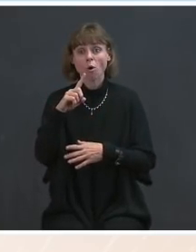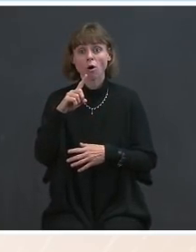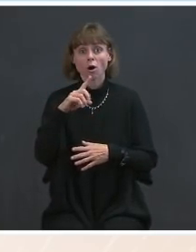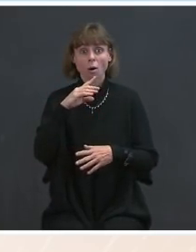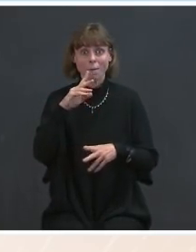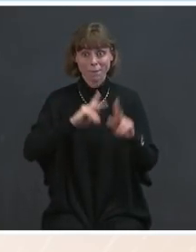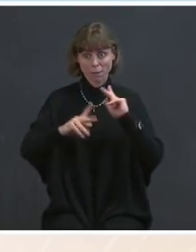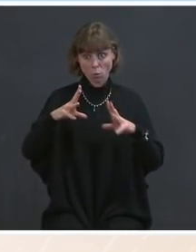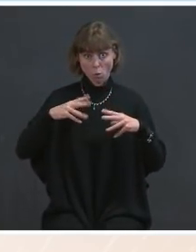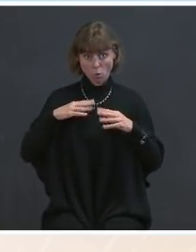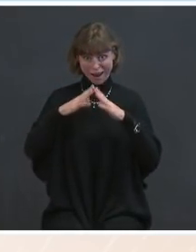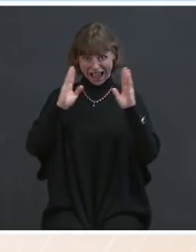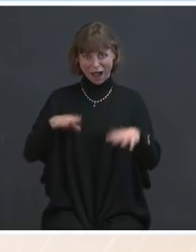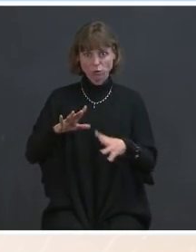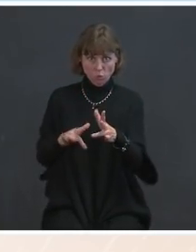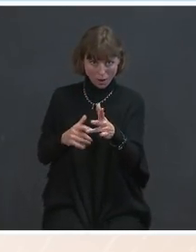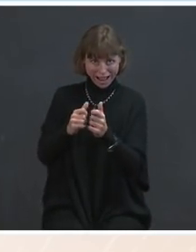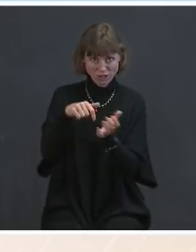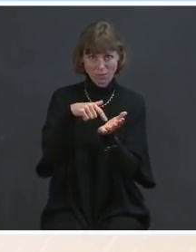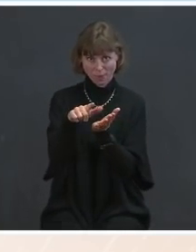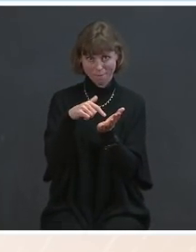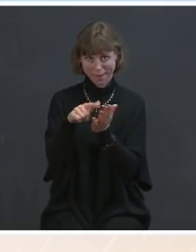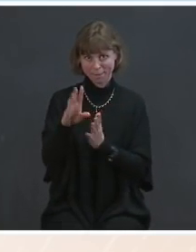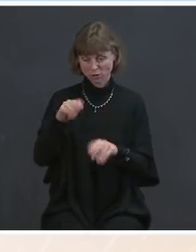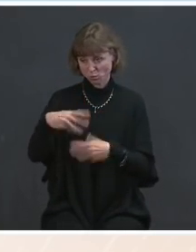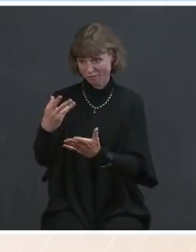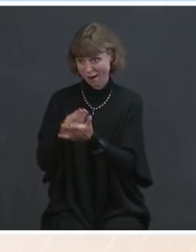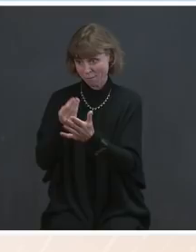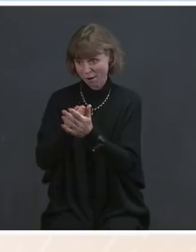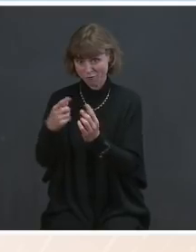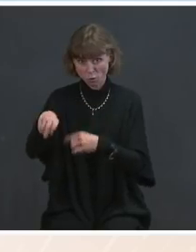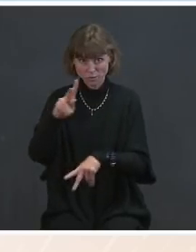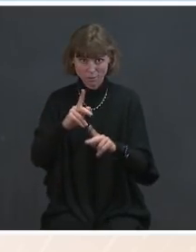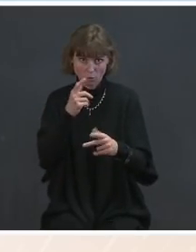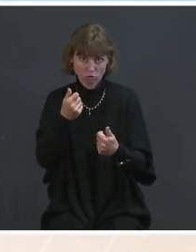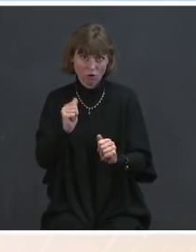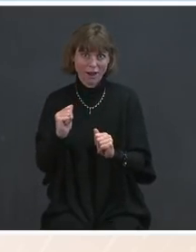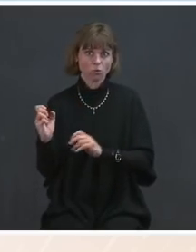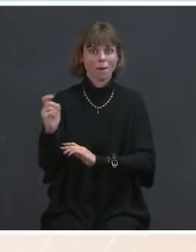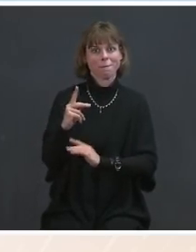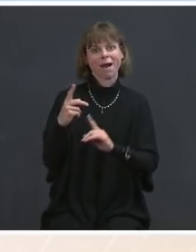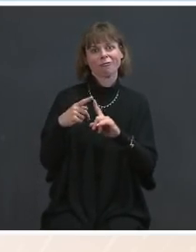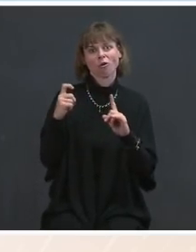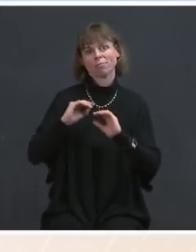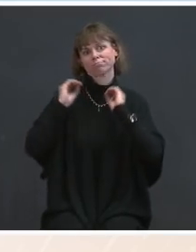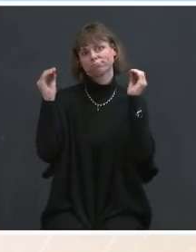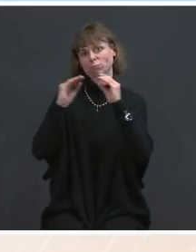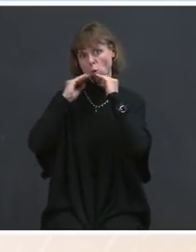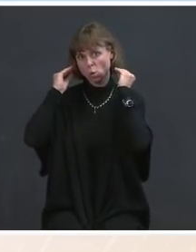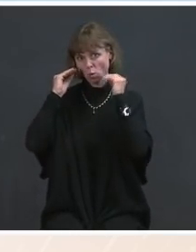and provide funding for families recovering from homelessness. And then, on Friday, President Biden and Vice President Harris